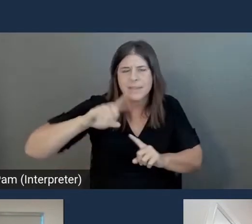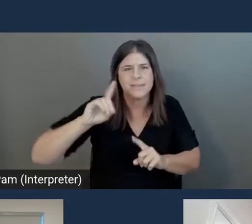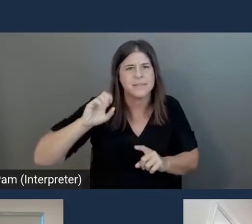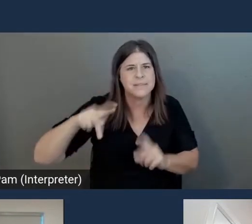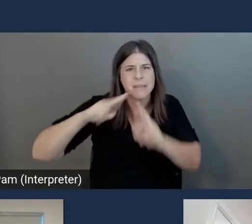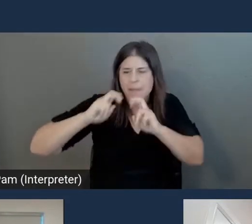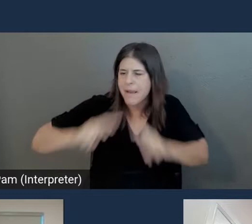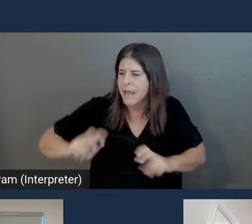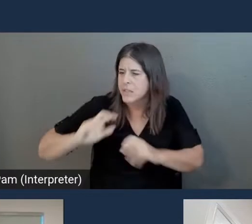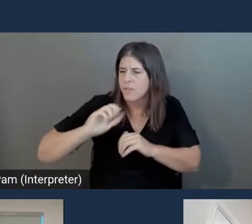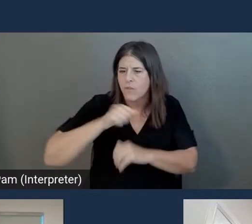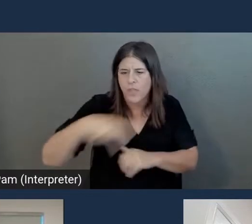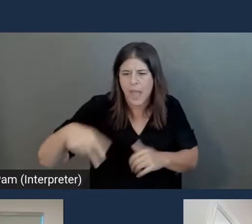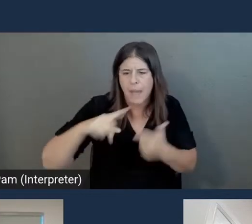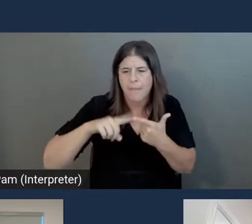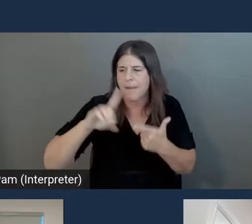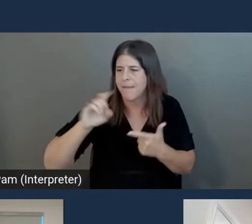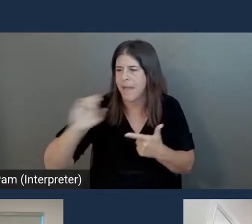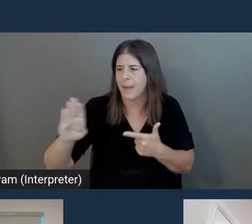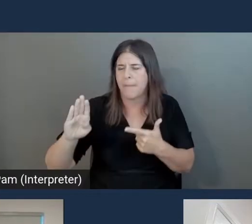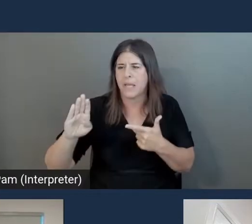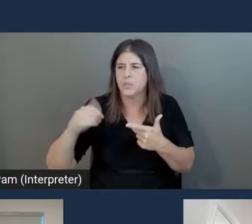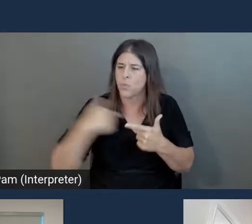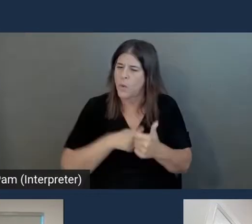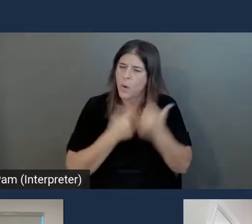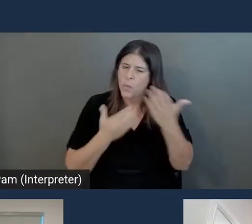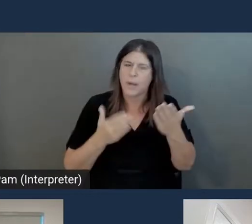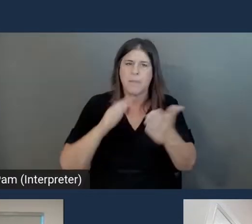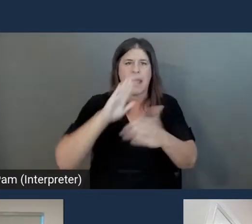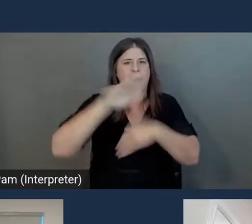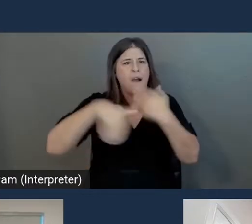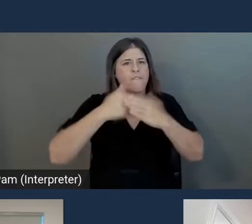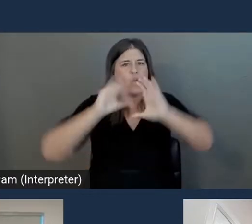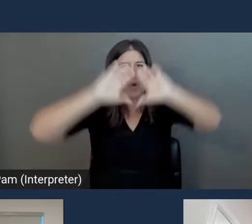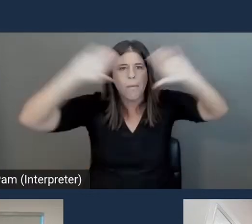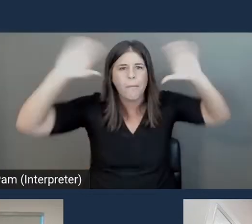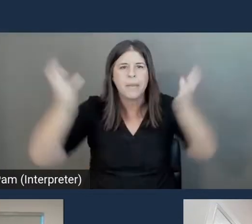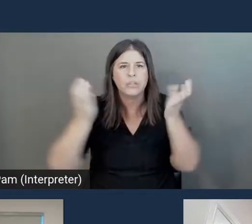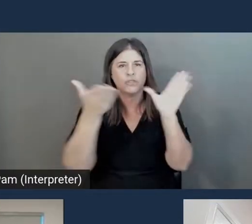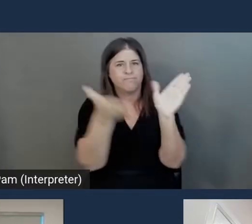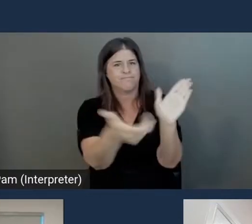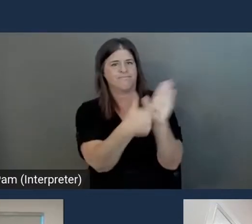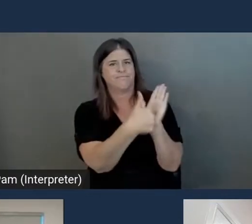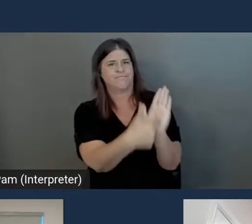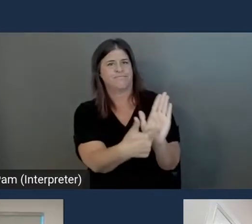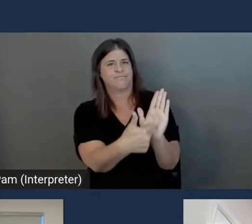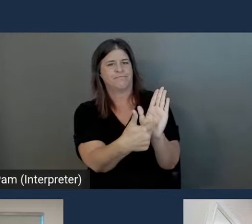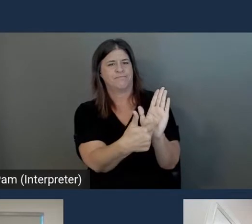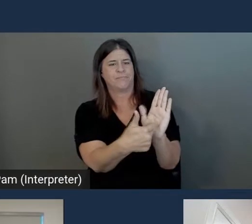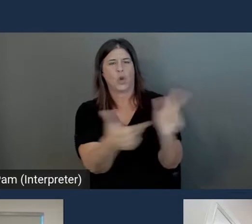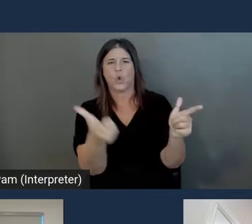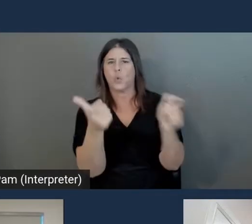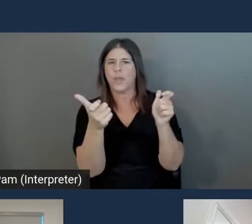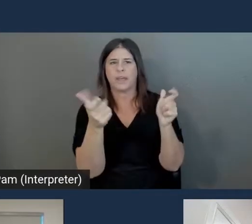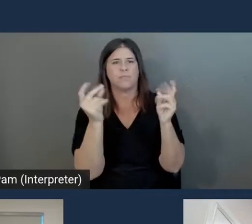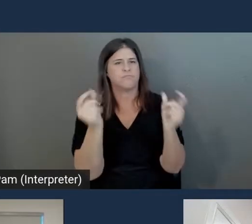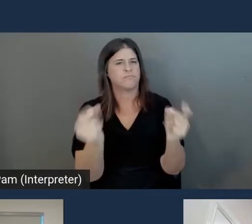so that we can present to you a full picture, in a in a very quick and fast paced manner. And that's the idea behind Strategy Recommendations that